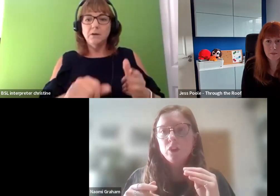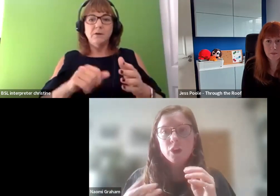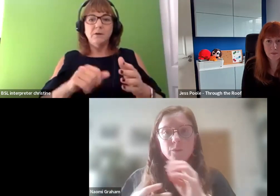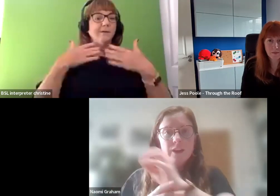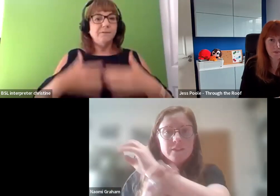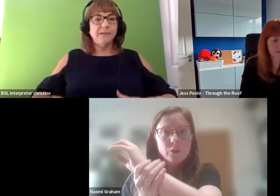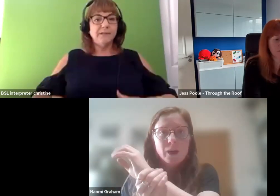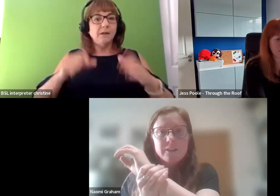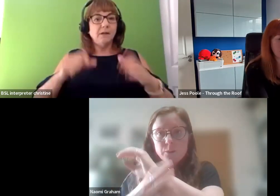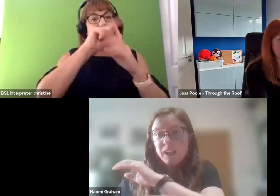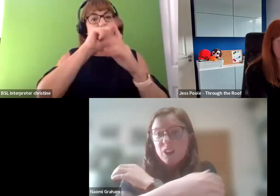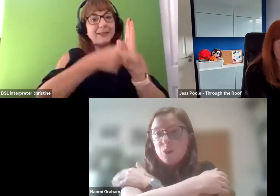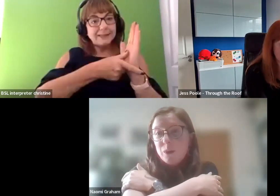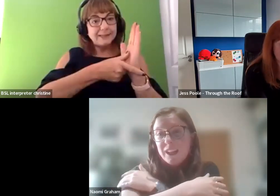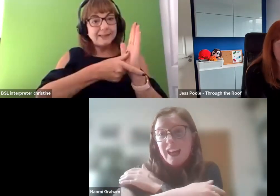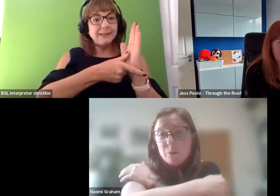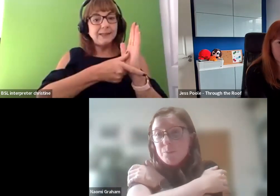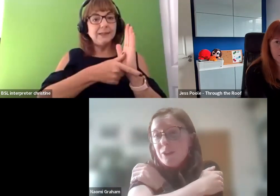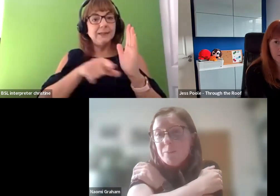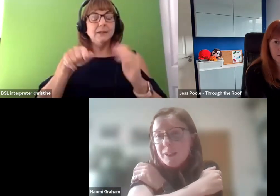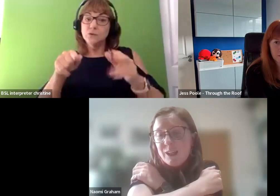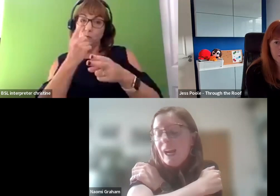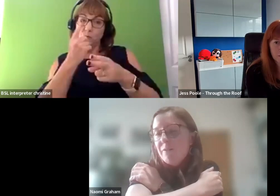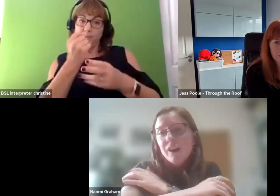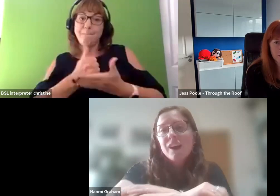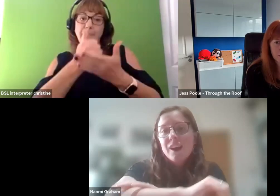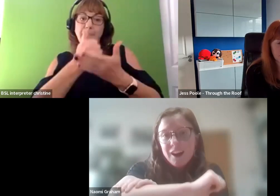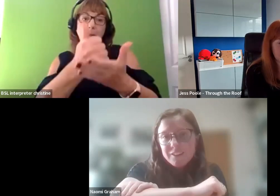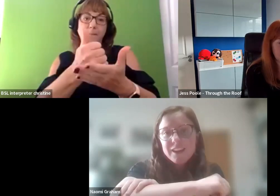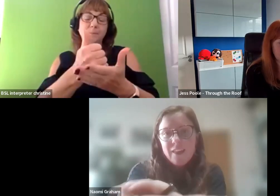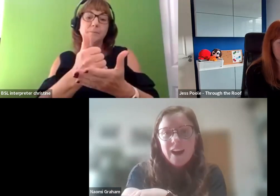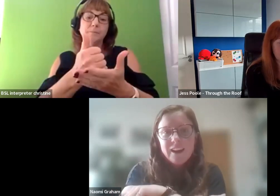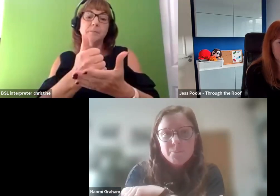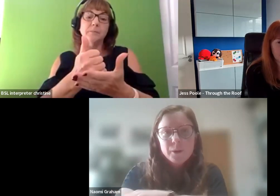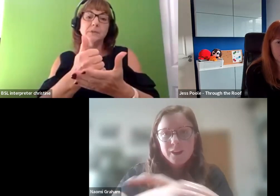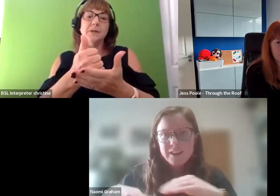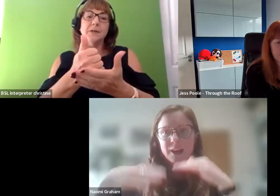you know, there's still ways that we can help somebody have a hug to get that input,